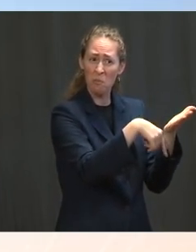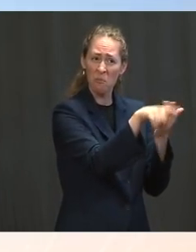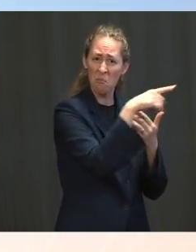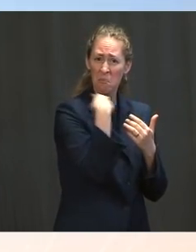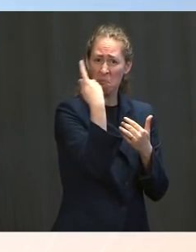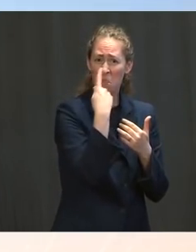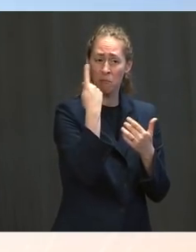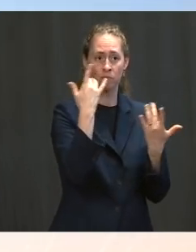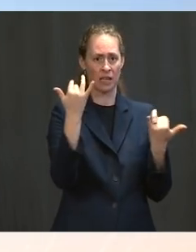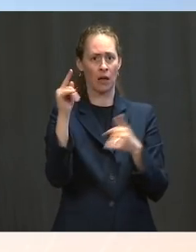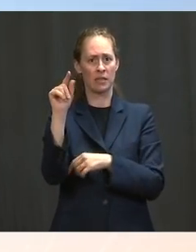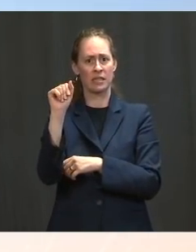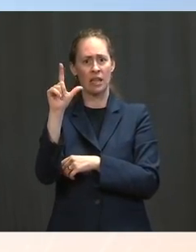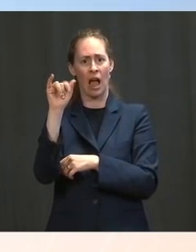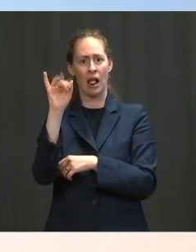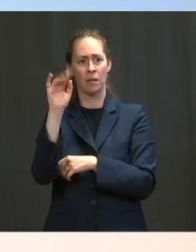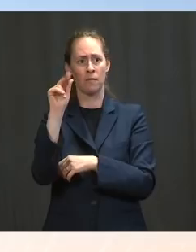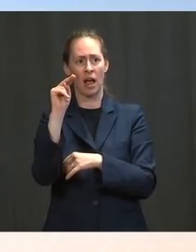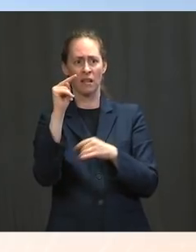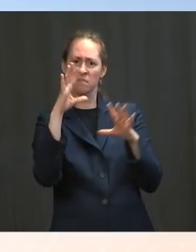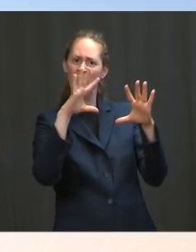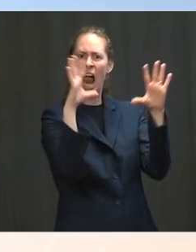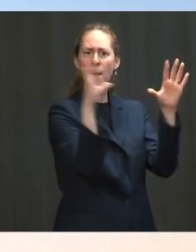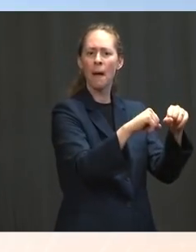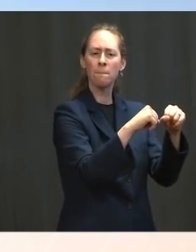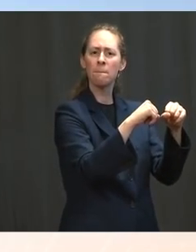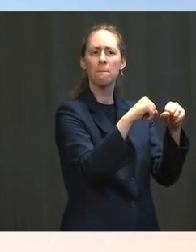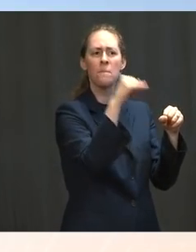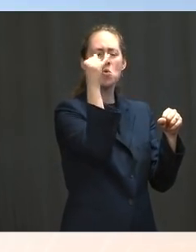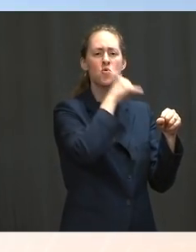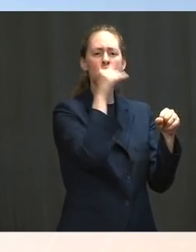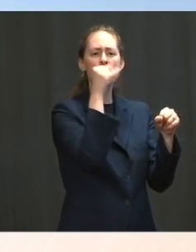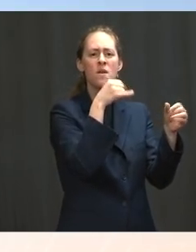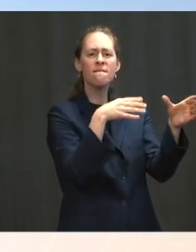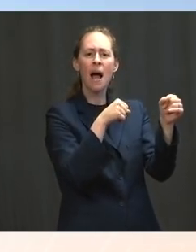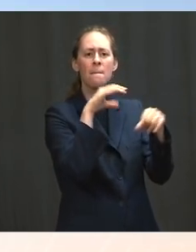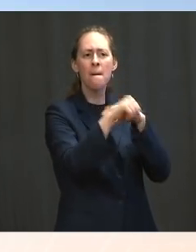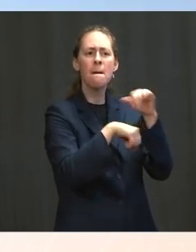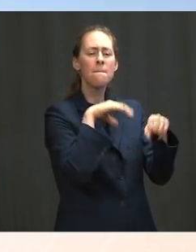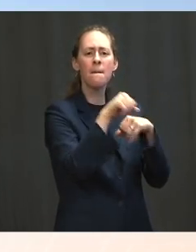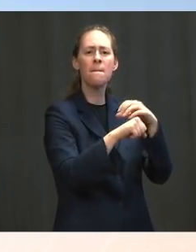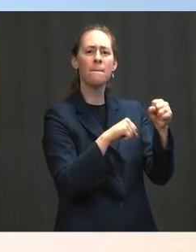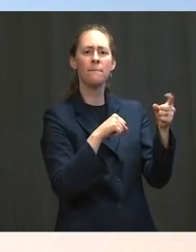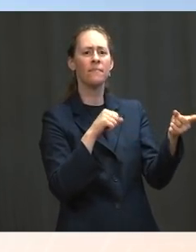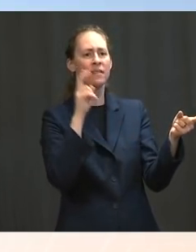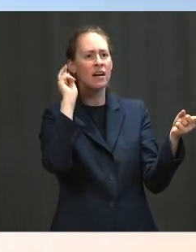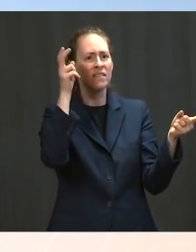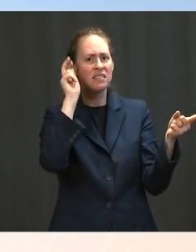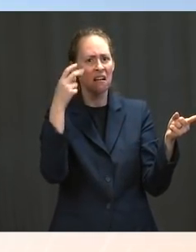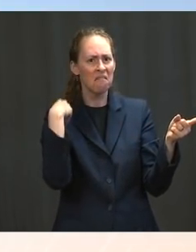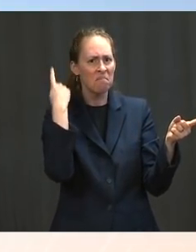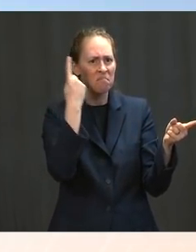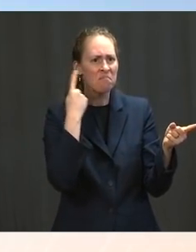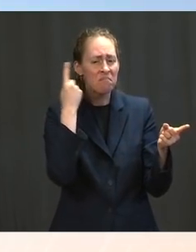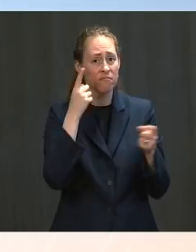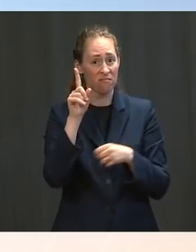is the Biden administration concerned about, kind of, an exodus of a lot more than just translators but like a whole bunch of Afghans,